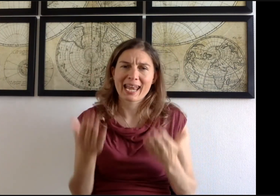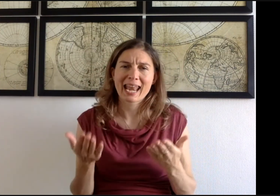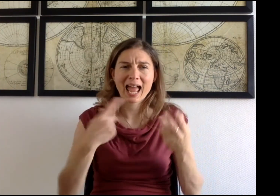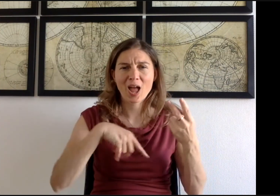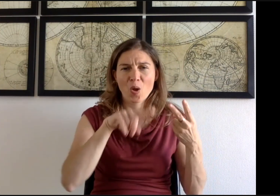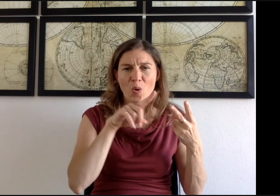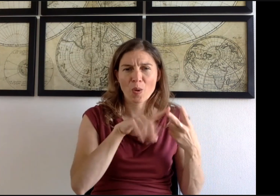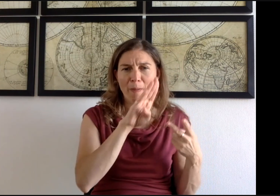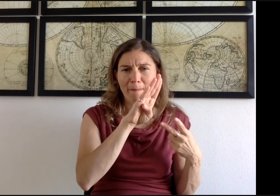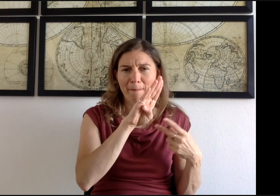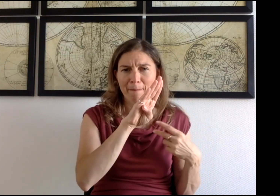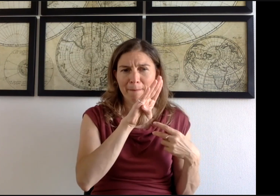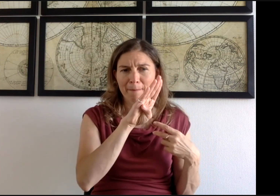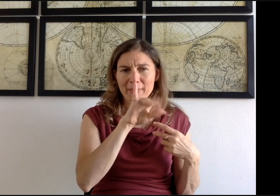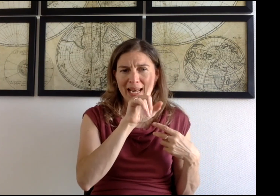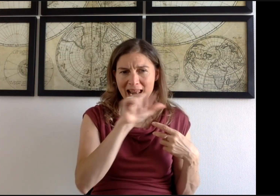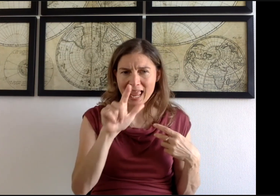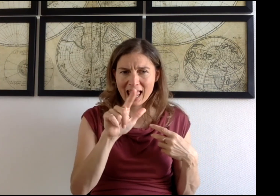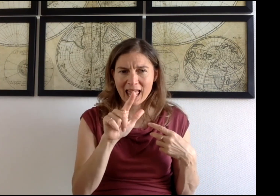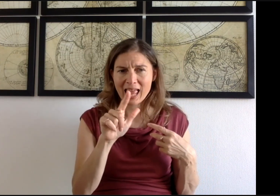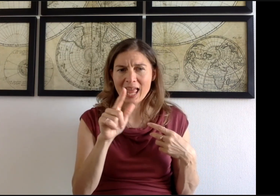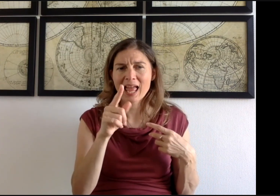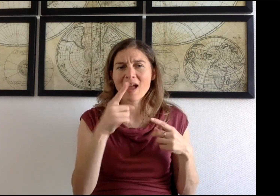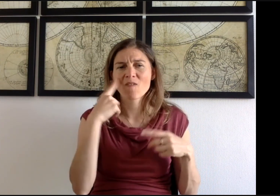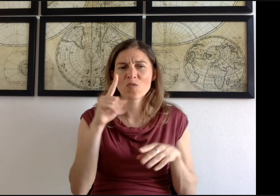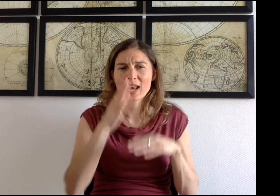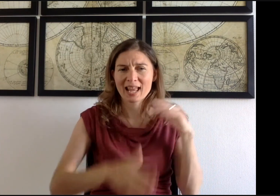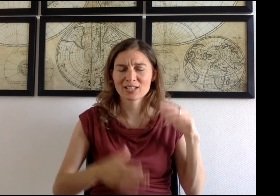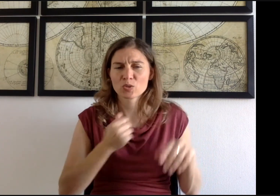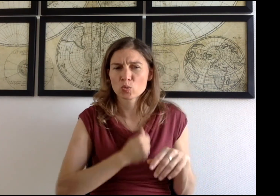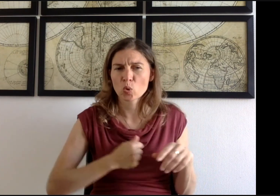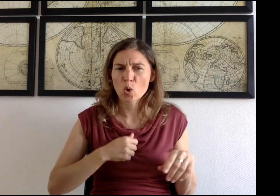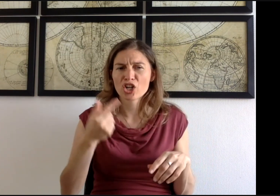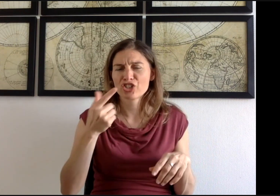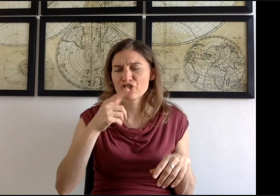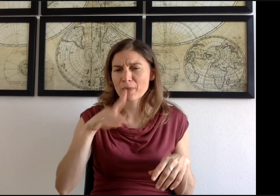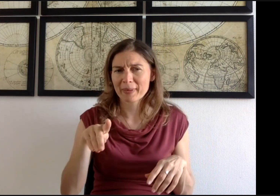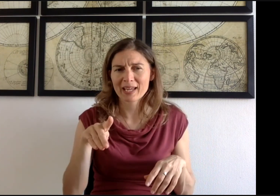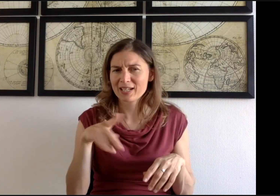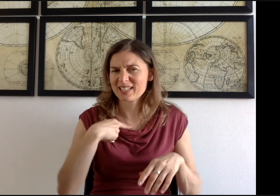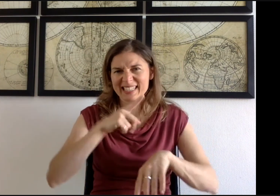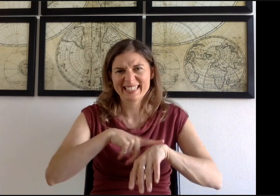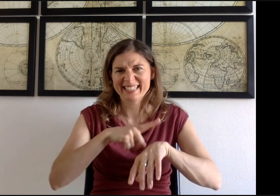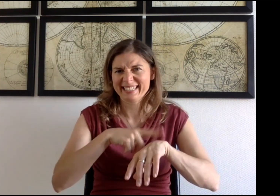...To the Kosovo Disability Forum I'm sorry, Giampiero, but we're running out of time, is it okay?